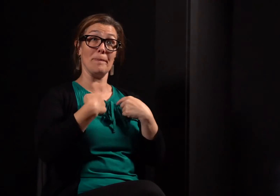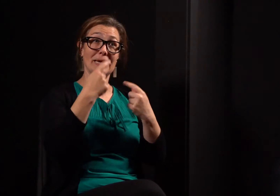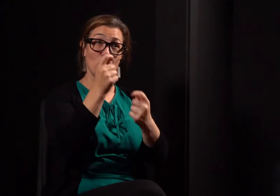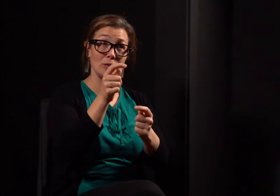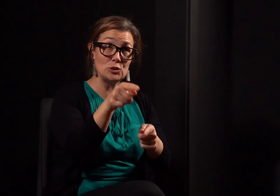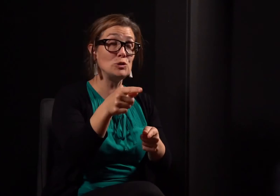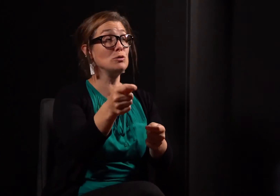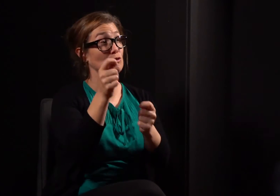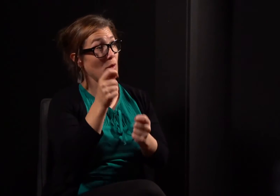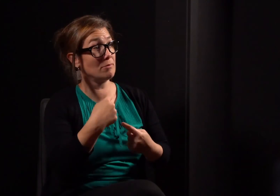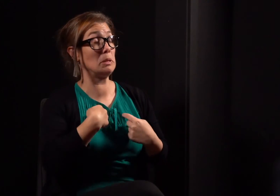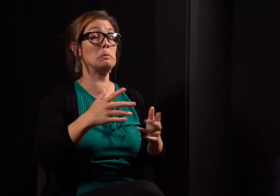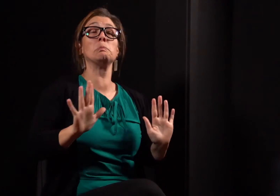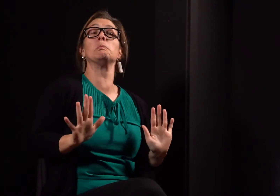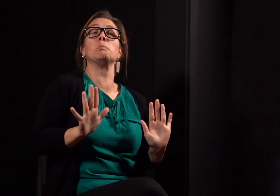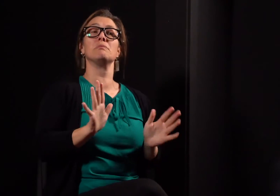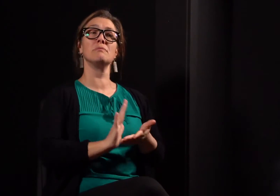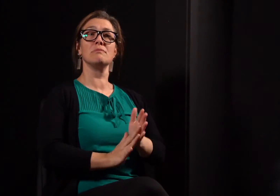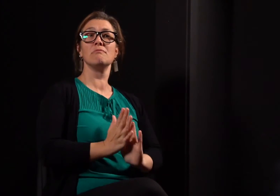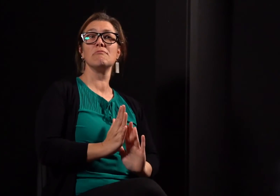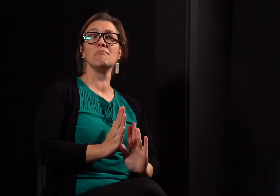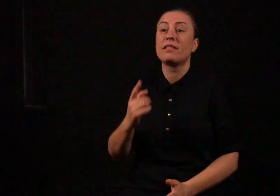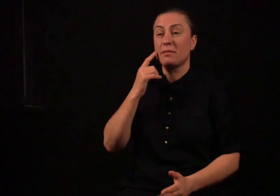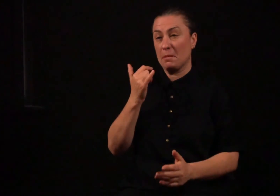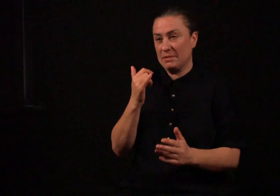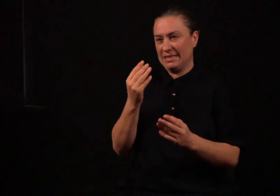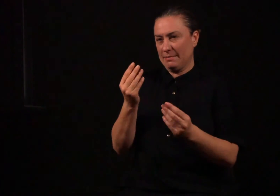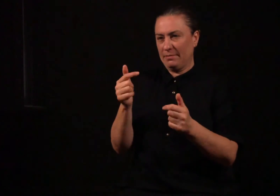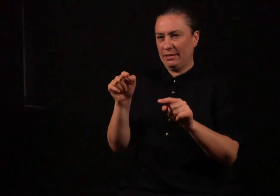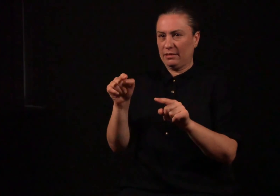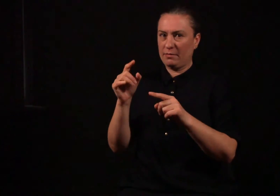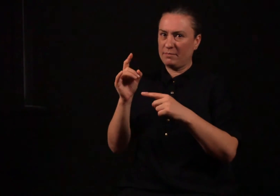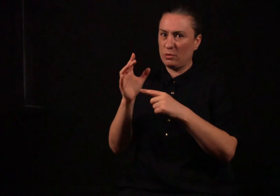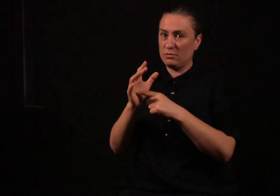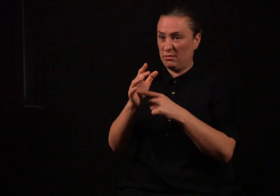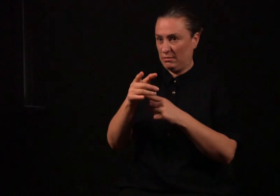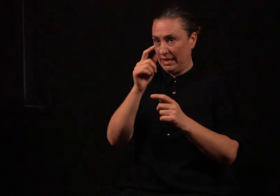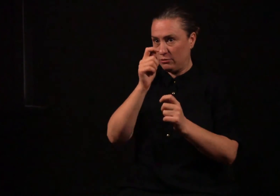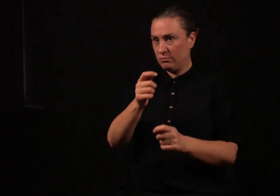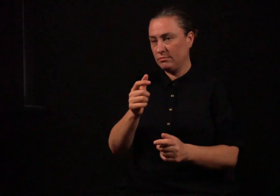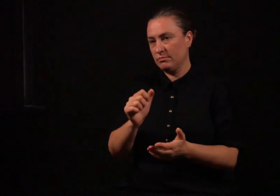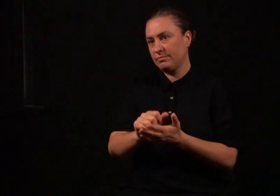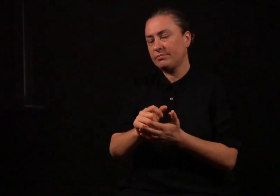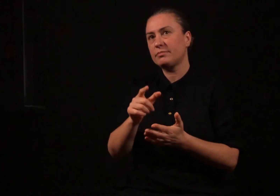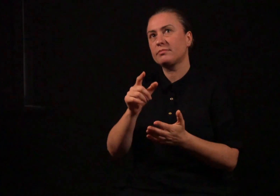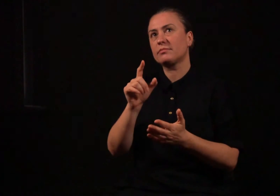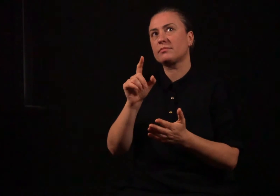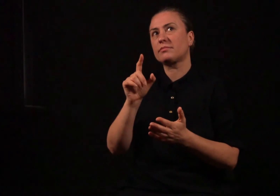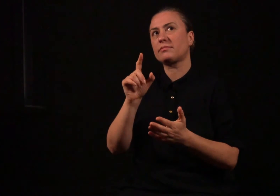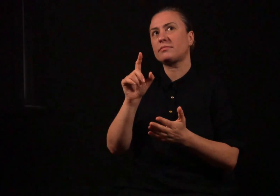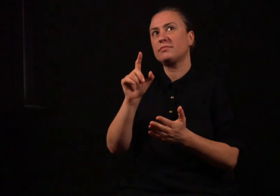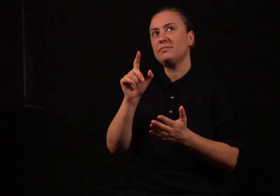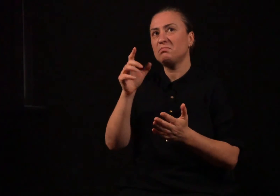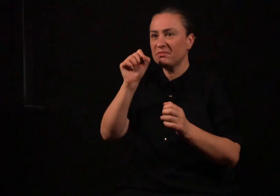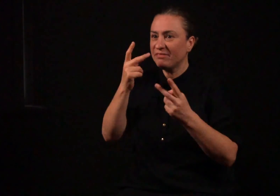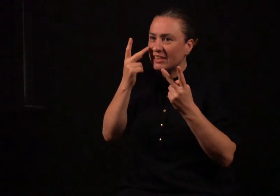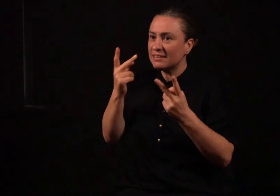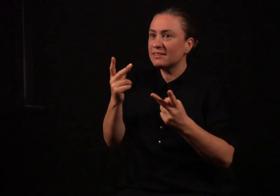I acknowledge you, you acknowledge me and that's it. I think that's, yeah something really important, just that acknowledgement.